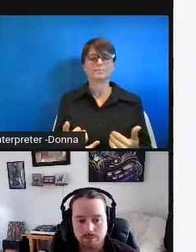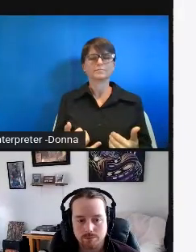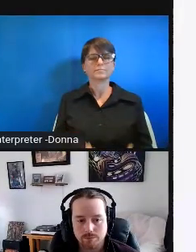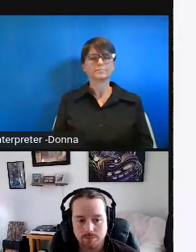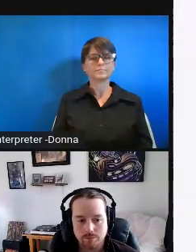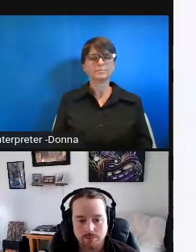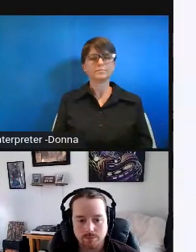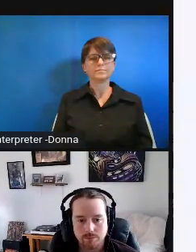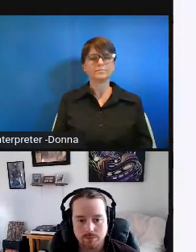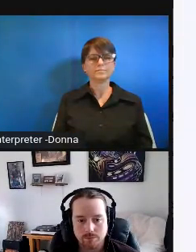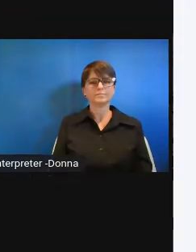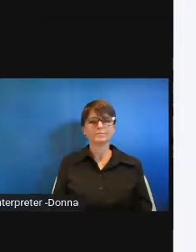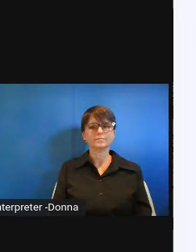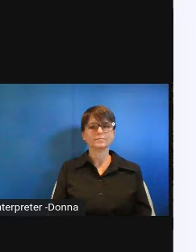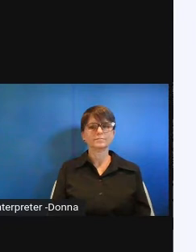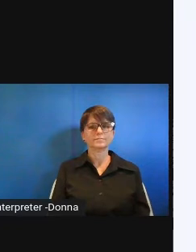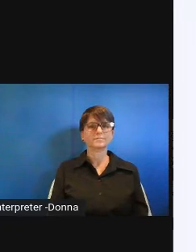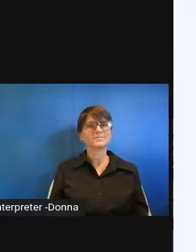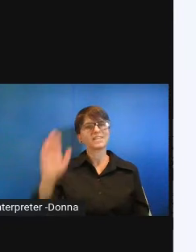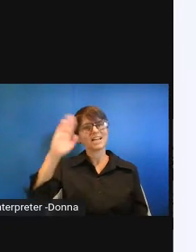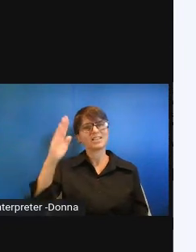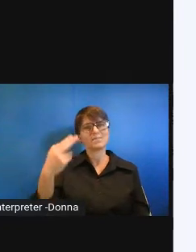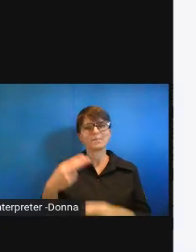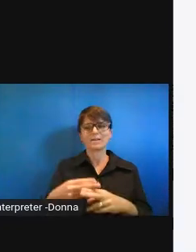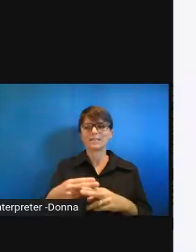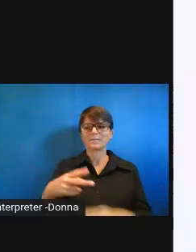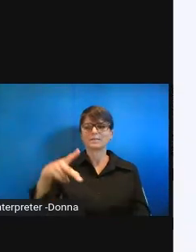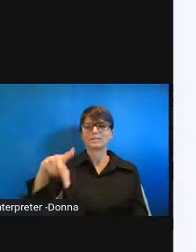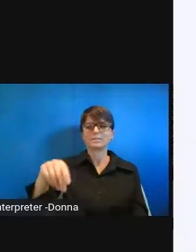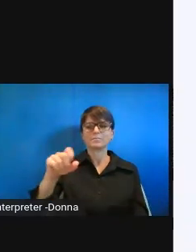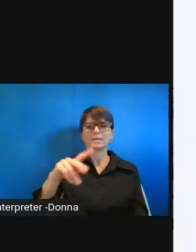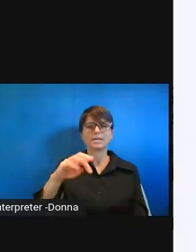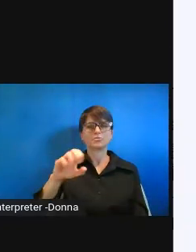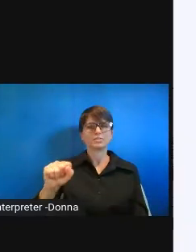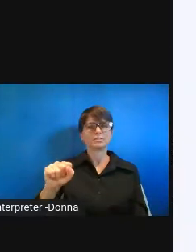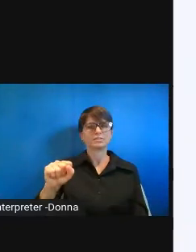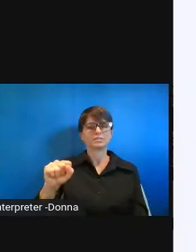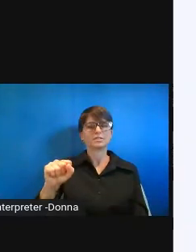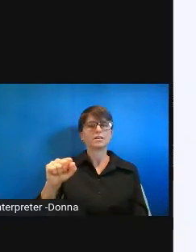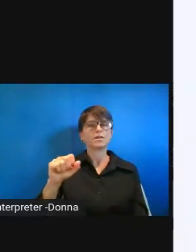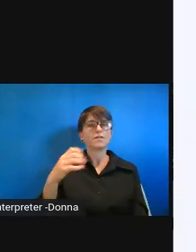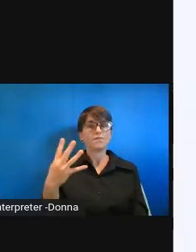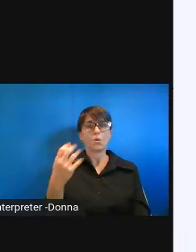Hello, my name is Peteris and four years ago [speaking foreign language]